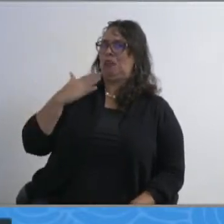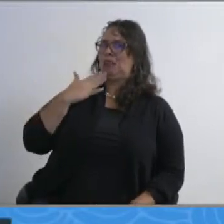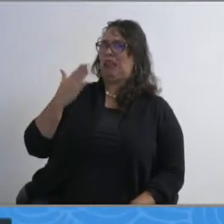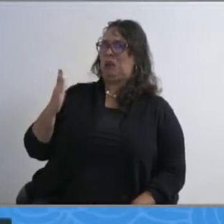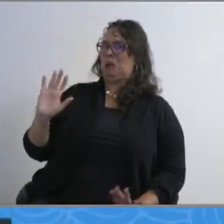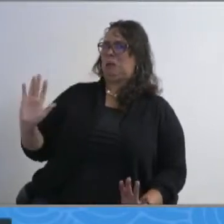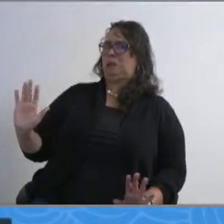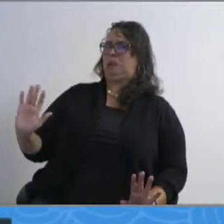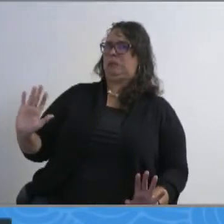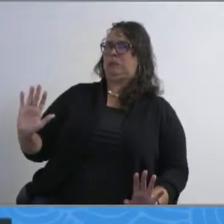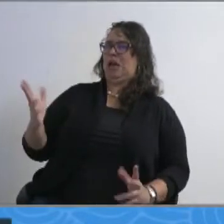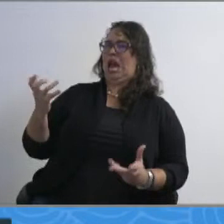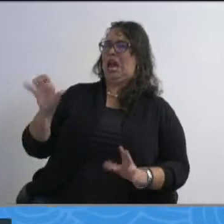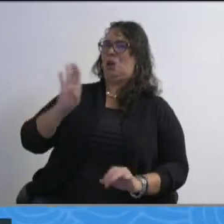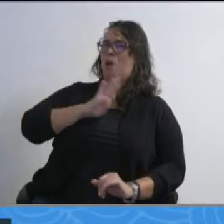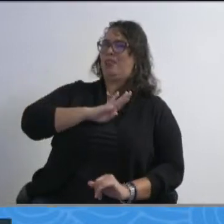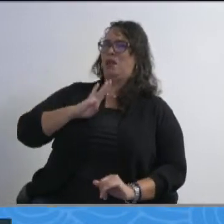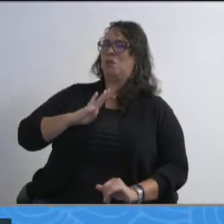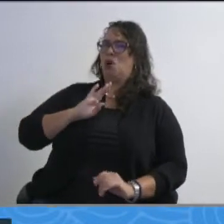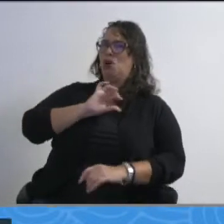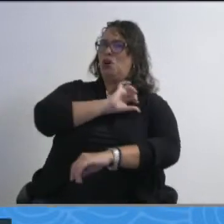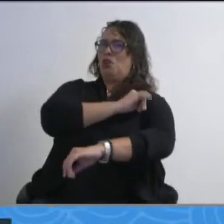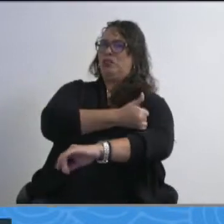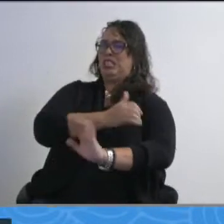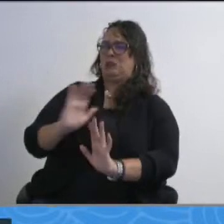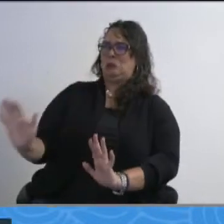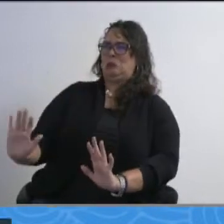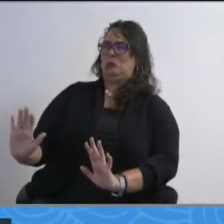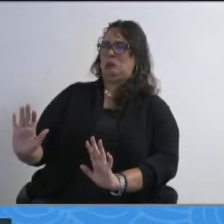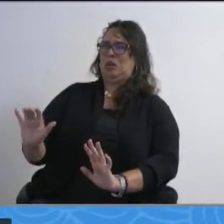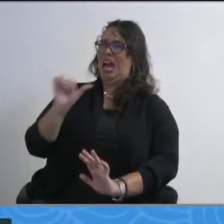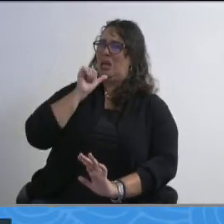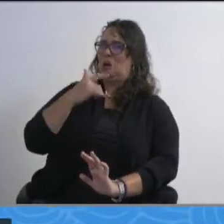I don't want the board authorization." So, I hope that answers the question.